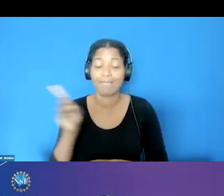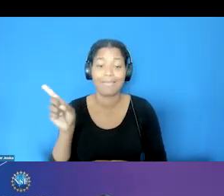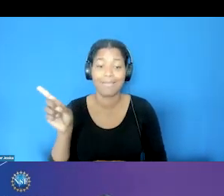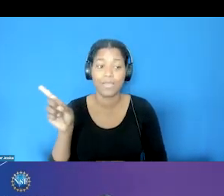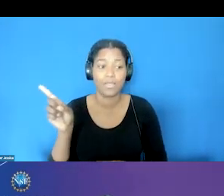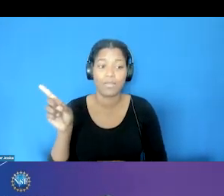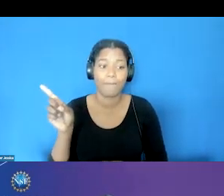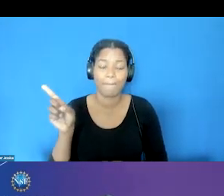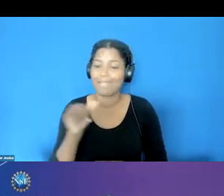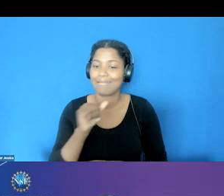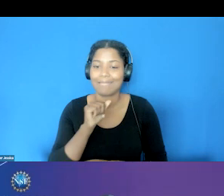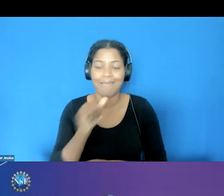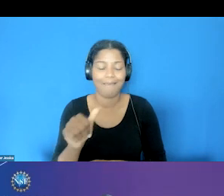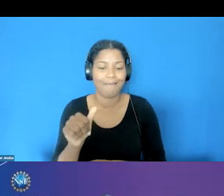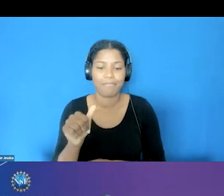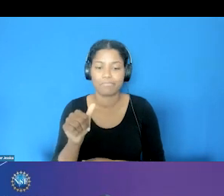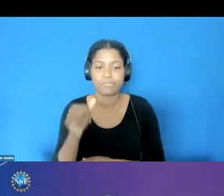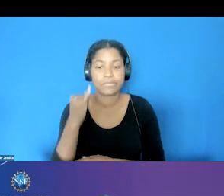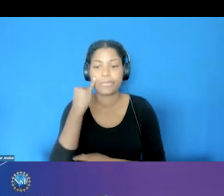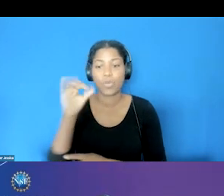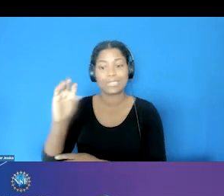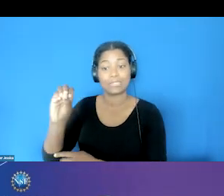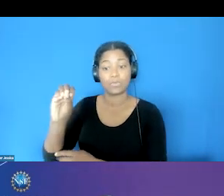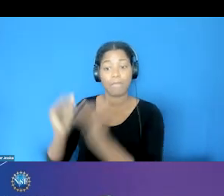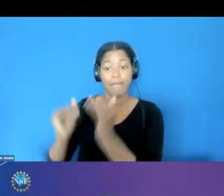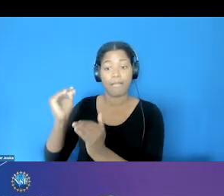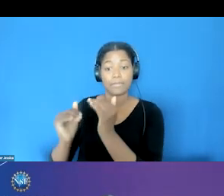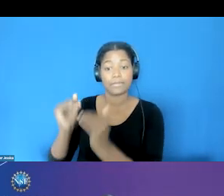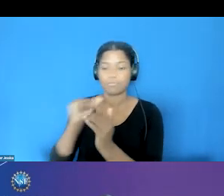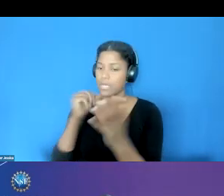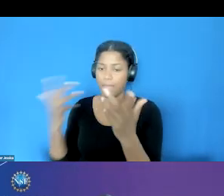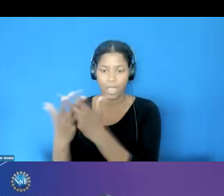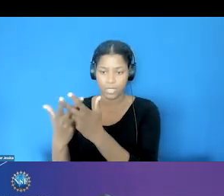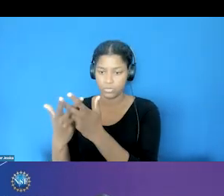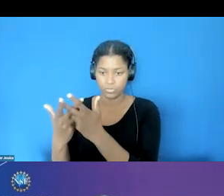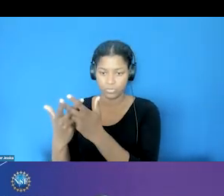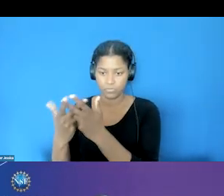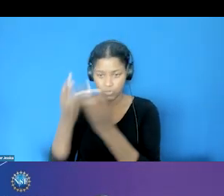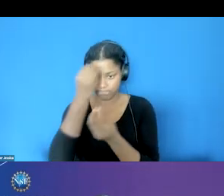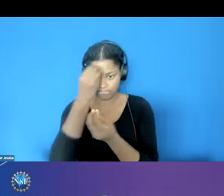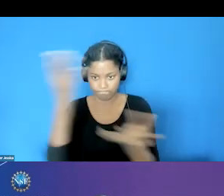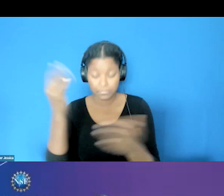They are not for anything that has a zero balance. That is first and foremost.